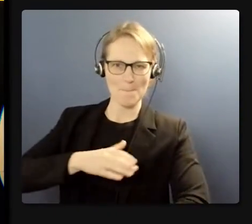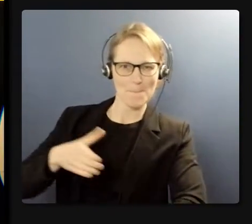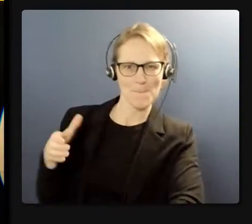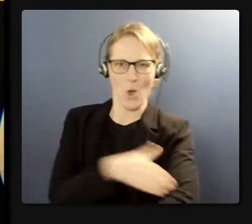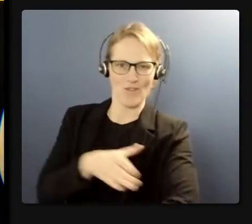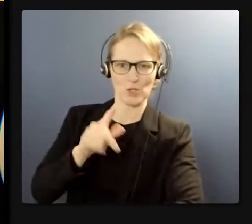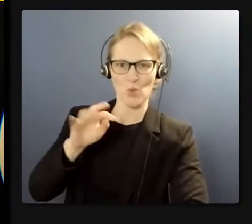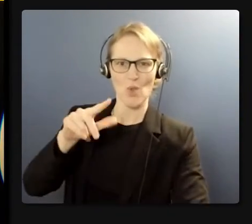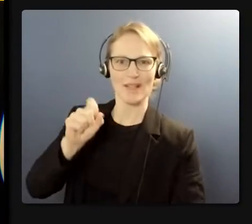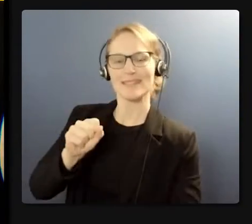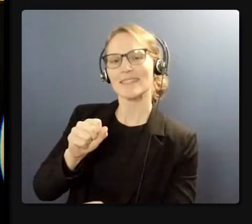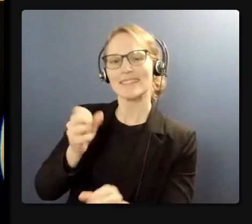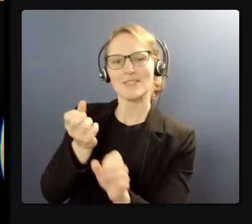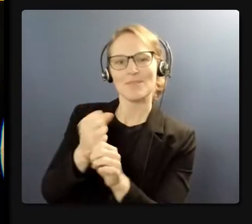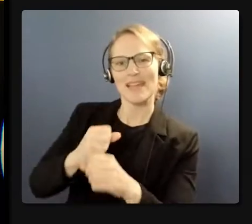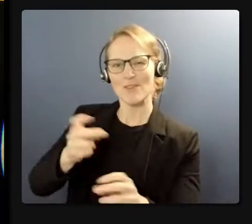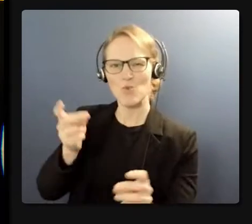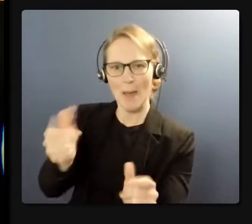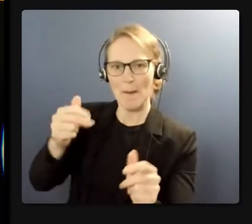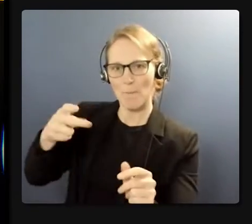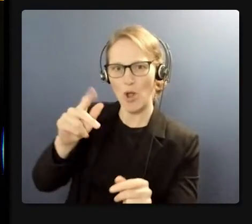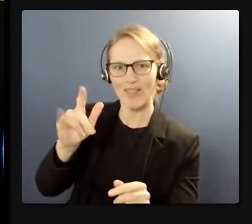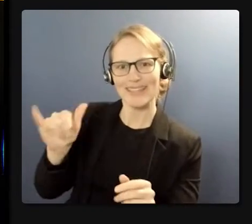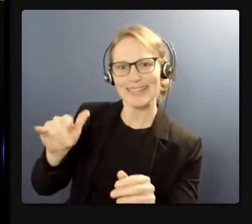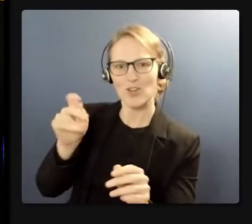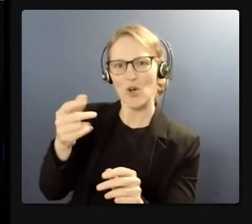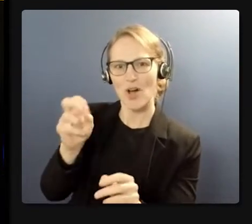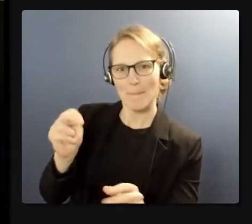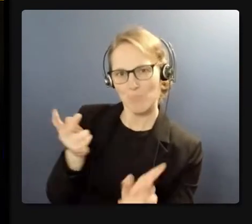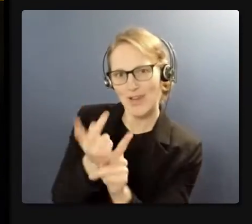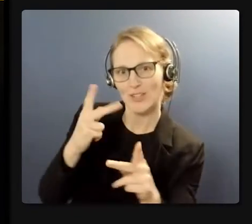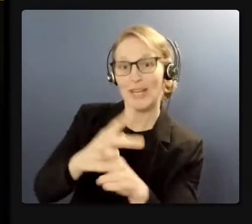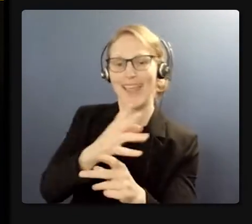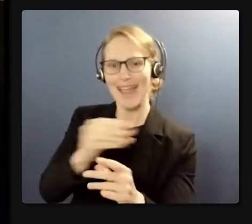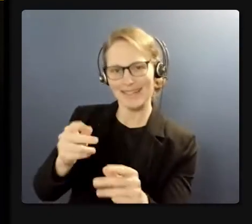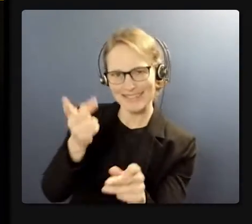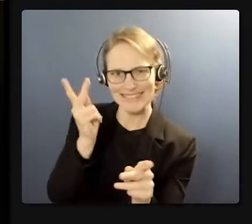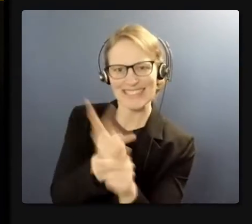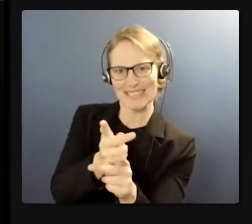Vehicles are complex assets, but Simplygons SDK provides you